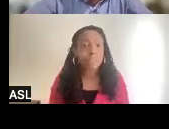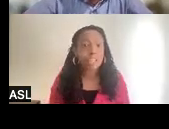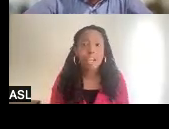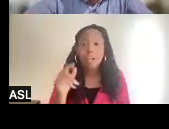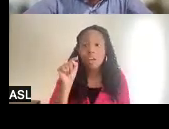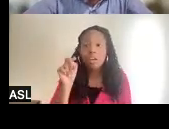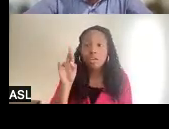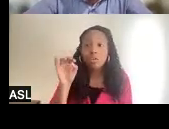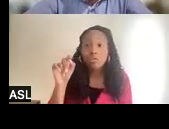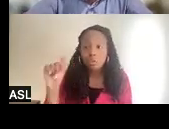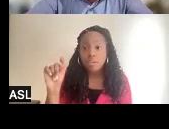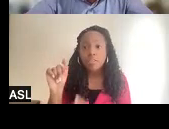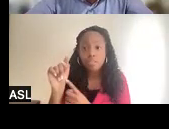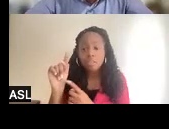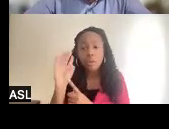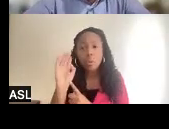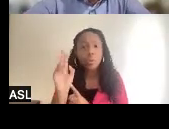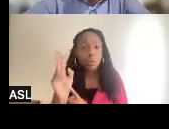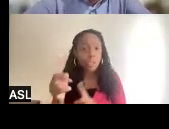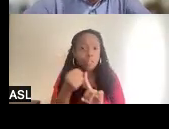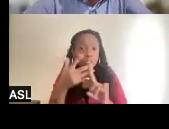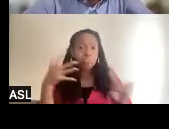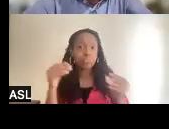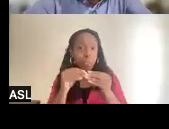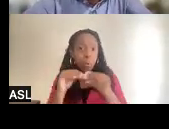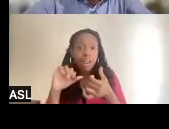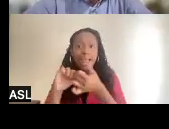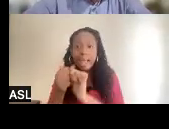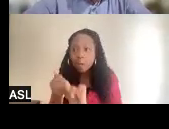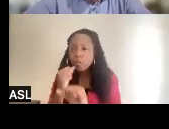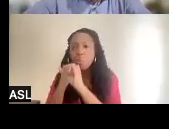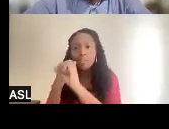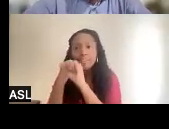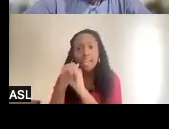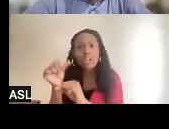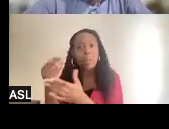going to be used and we'll go into more detail on those to protect the assets right durable